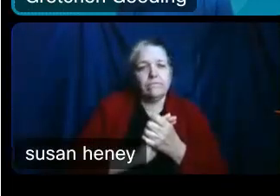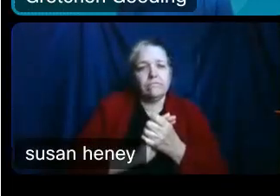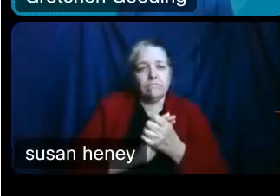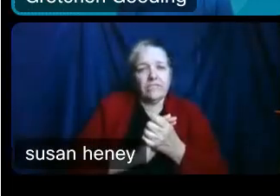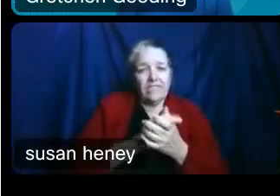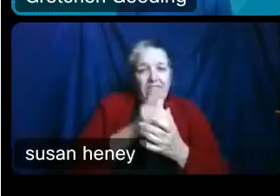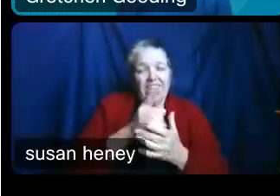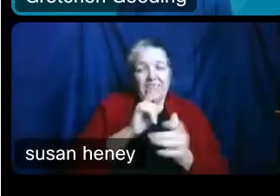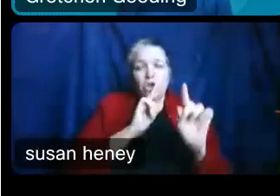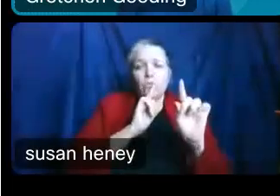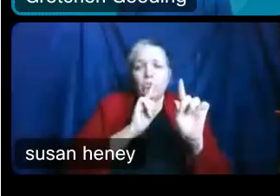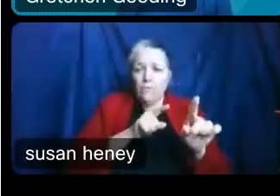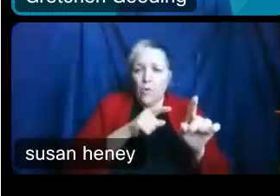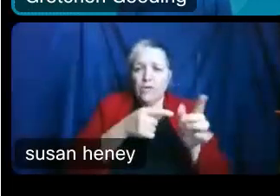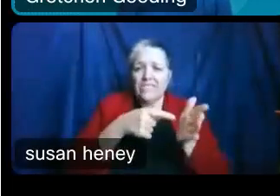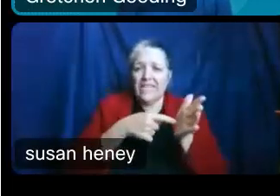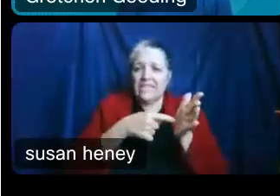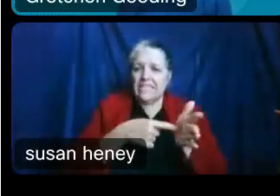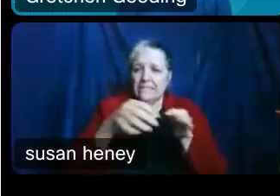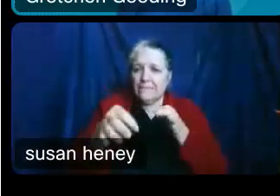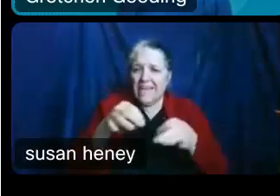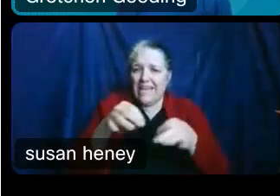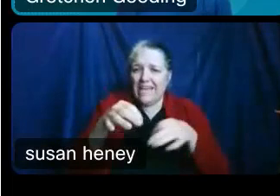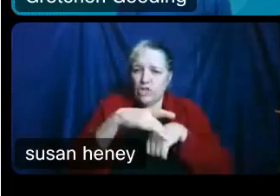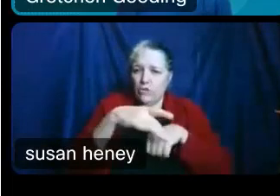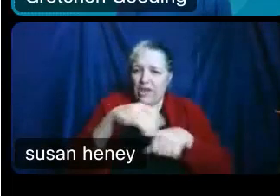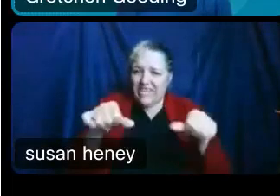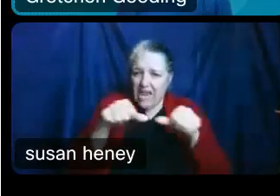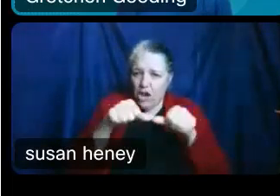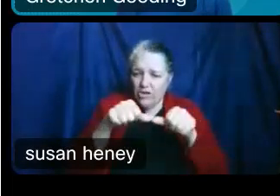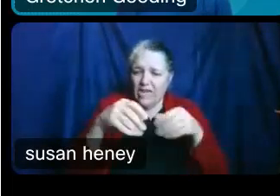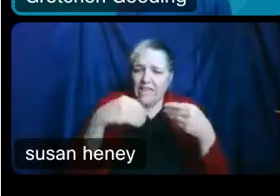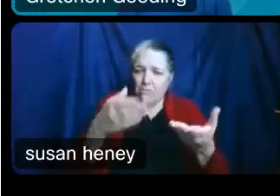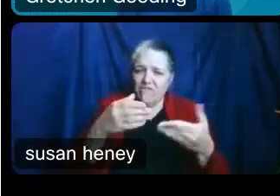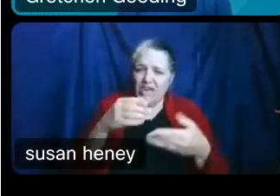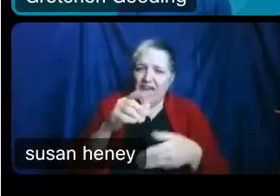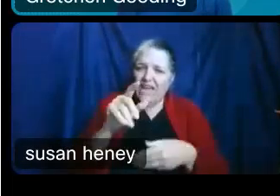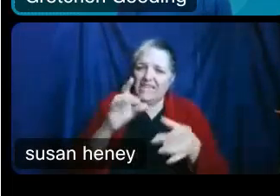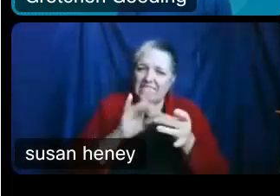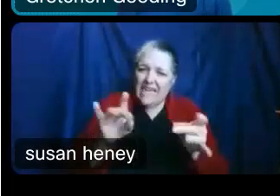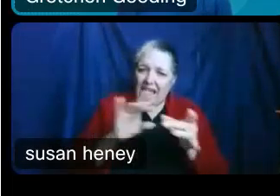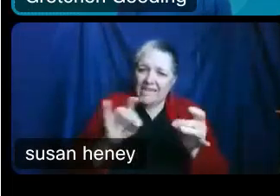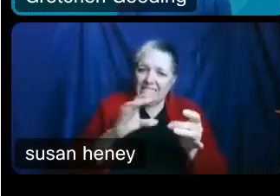that describe a geographic area, but by providing text and graphics for roughly 15 different